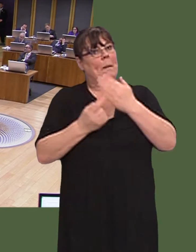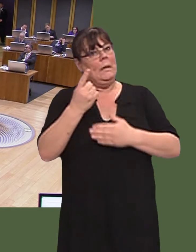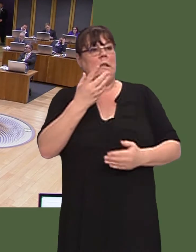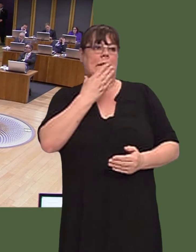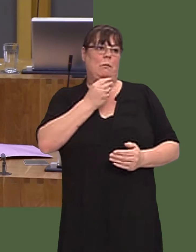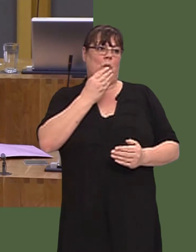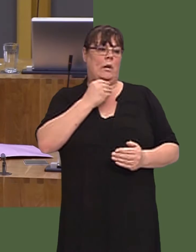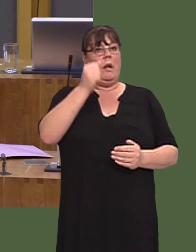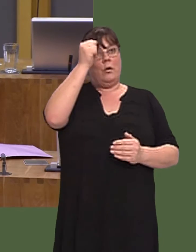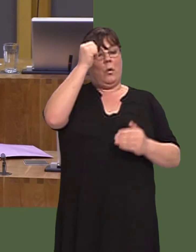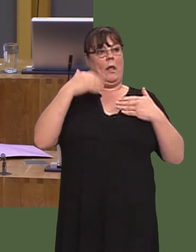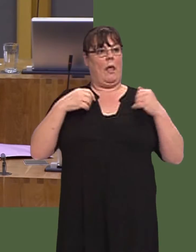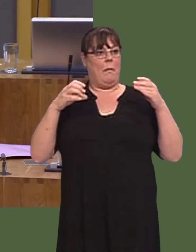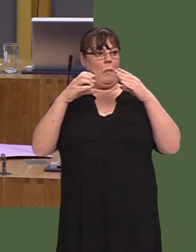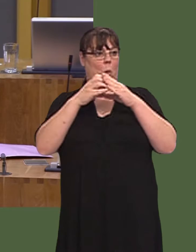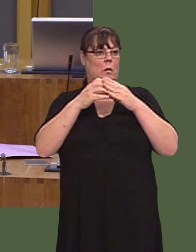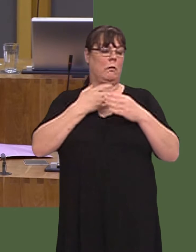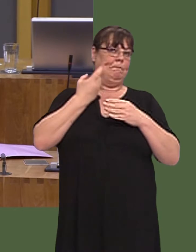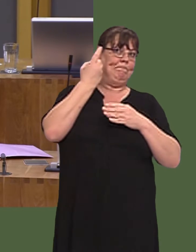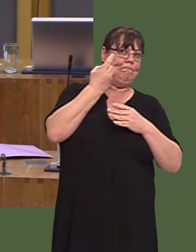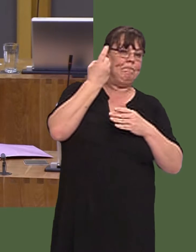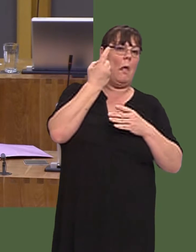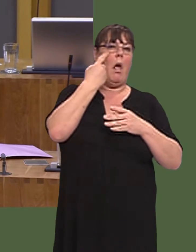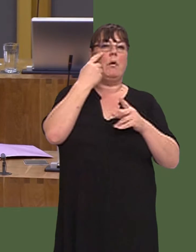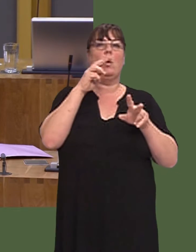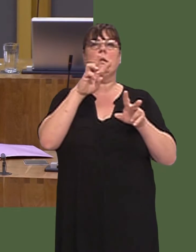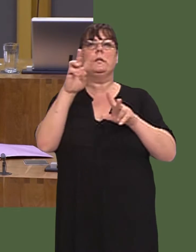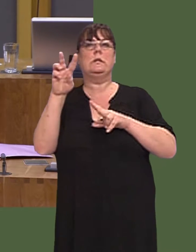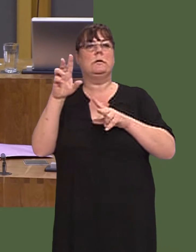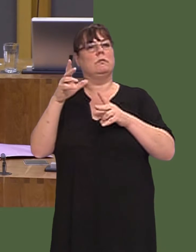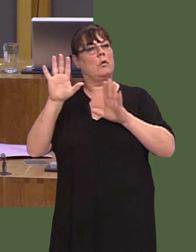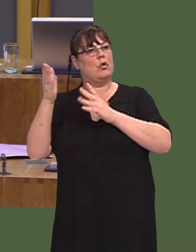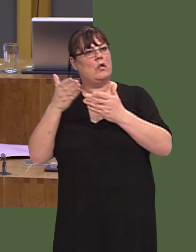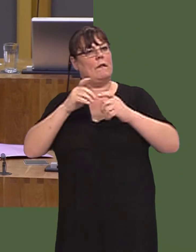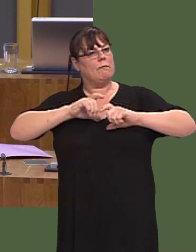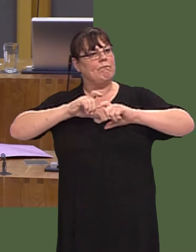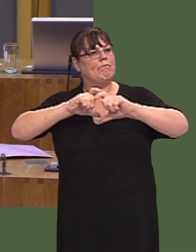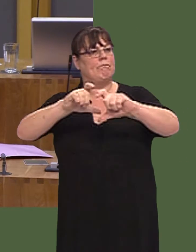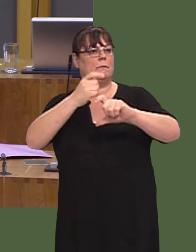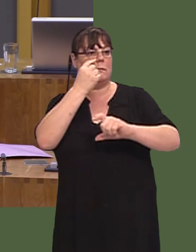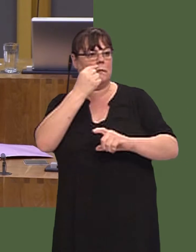I know that the health board are looking at fresh ways of ensuring that the service survives,